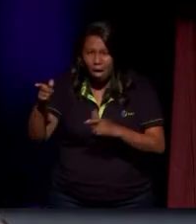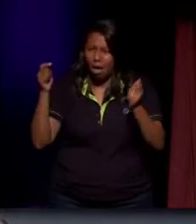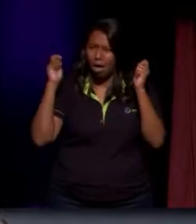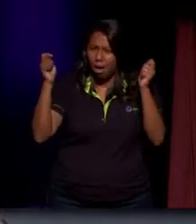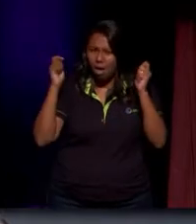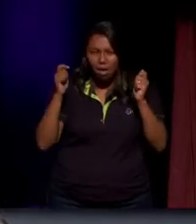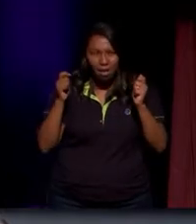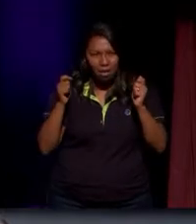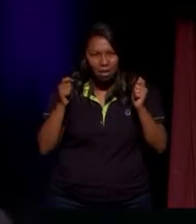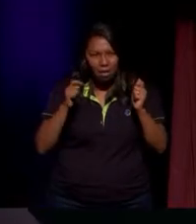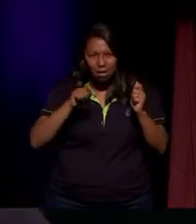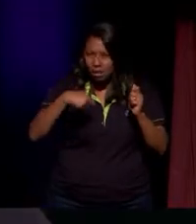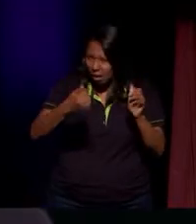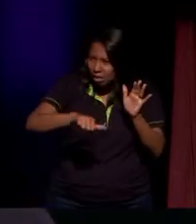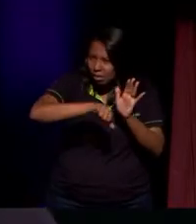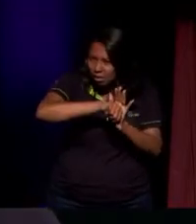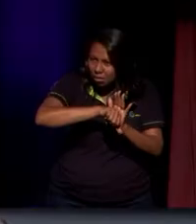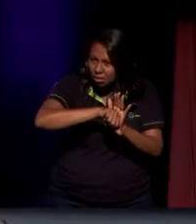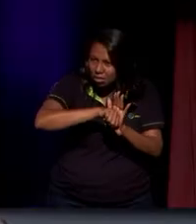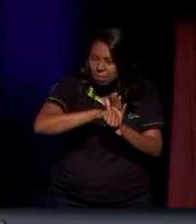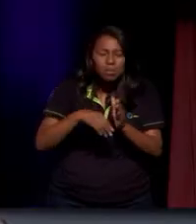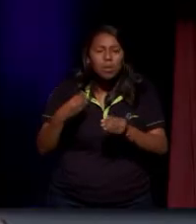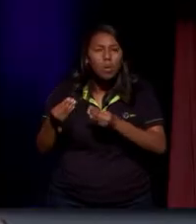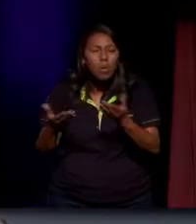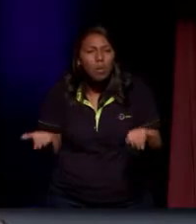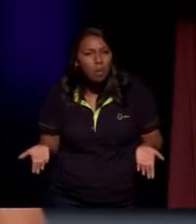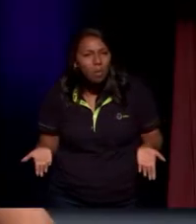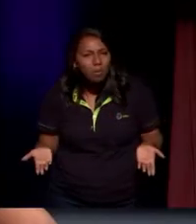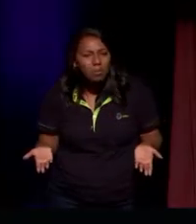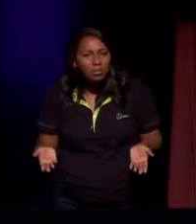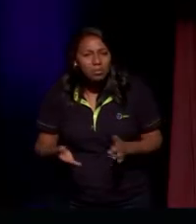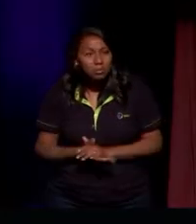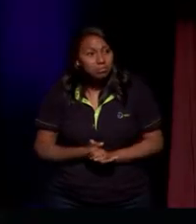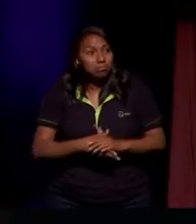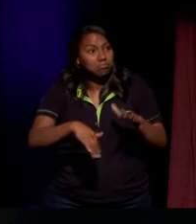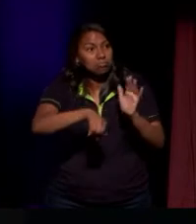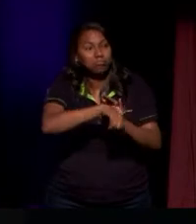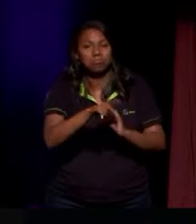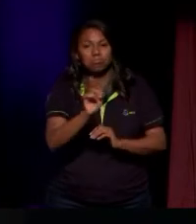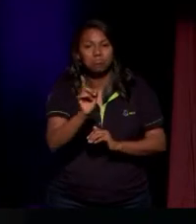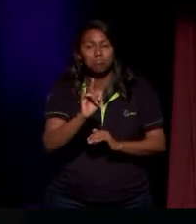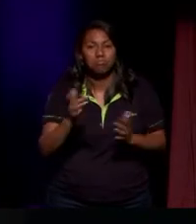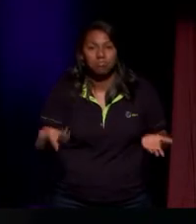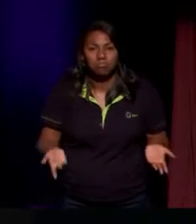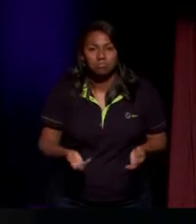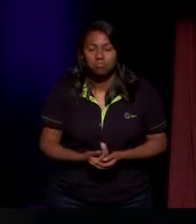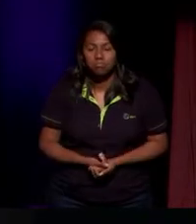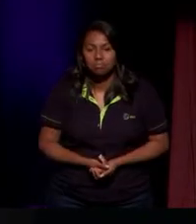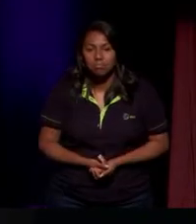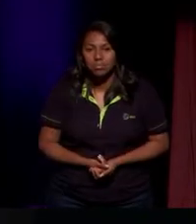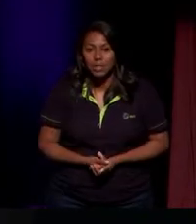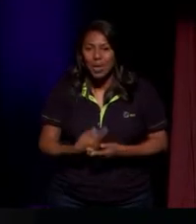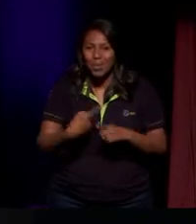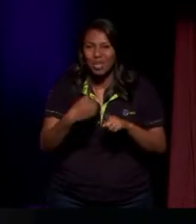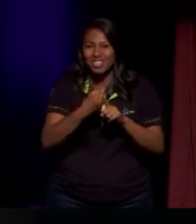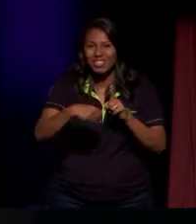It is not criminalized yet. How does this happen? He is not criminalized, does not need, because society does not accept.